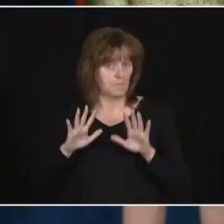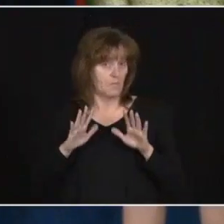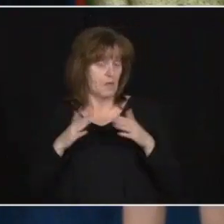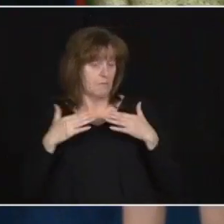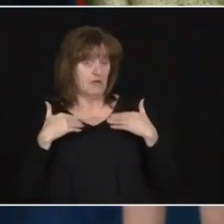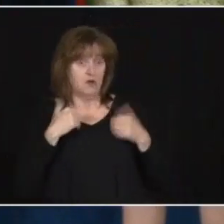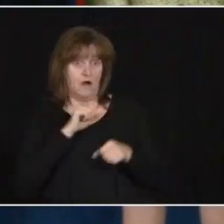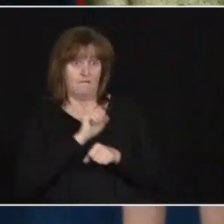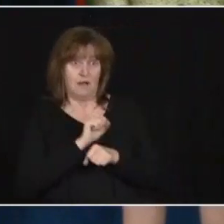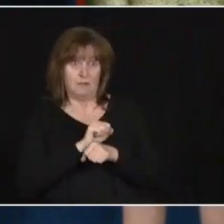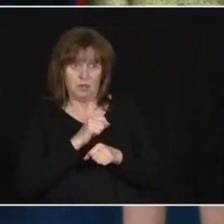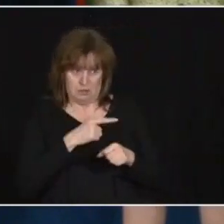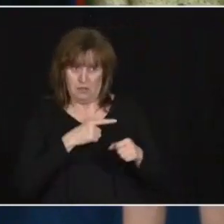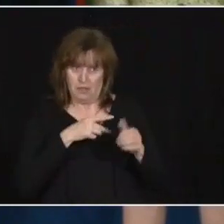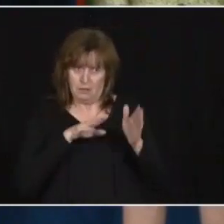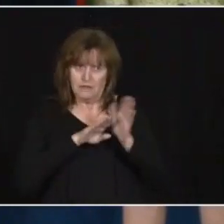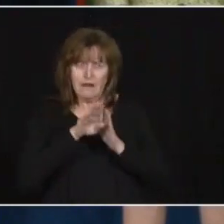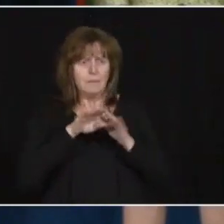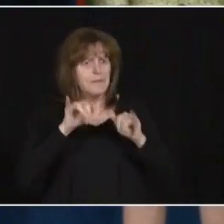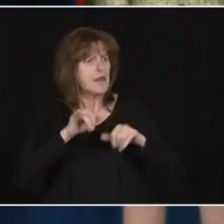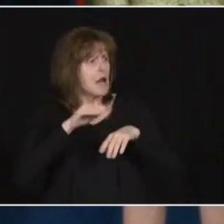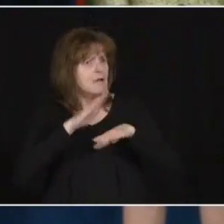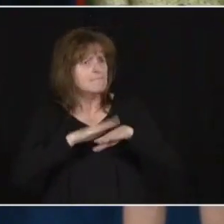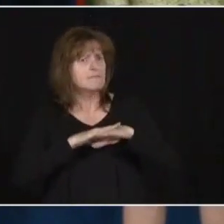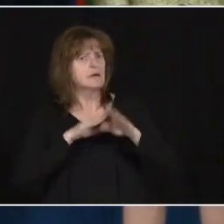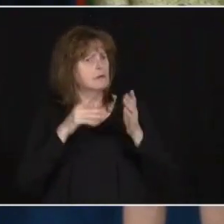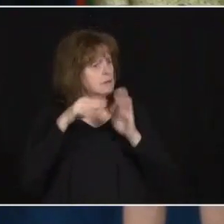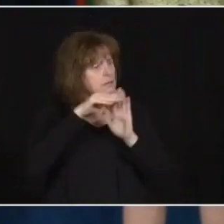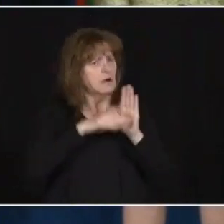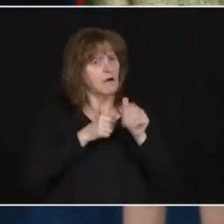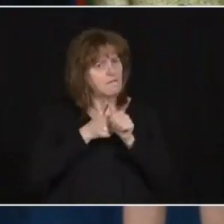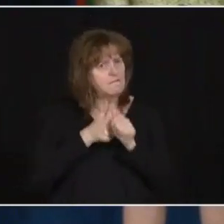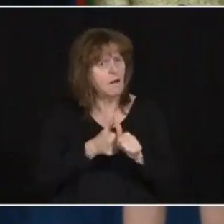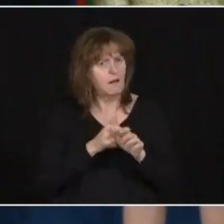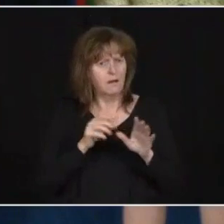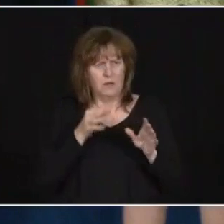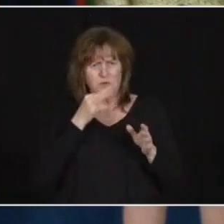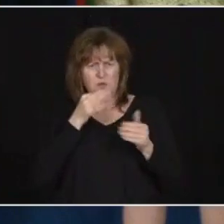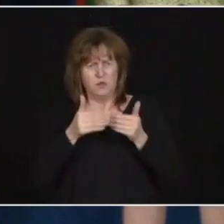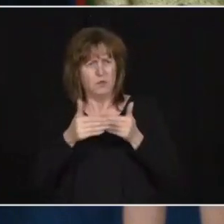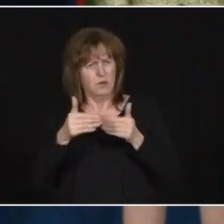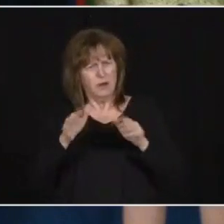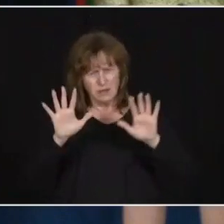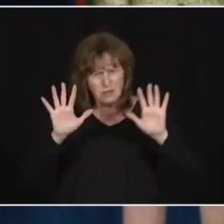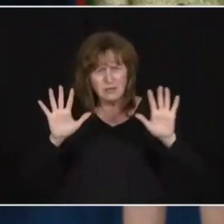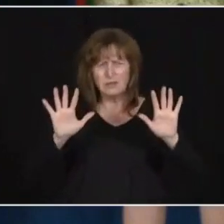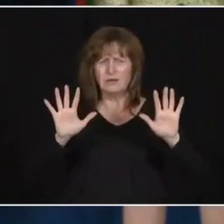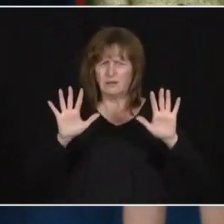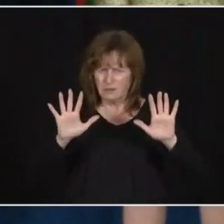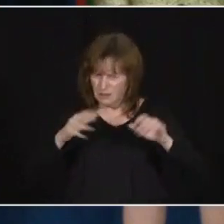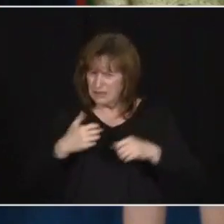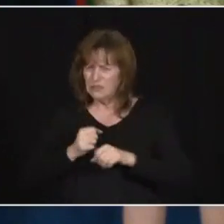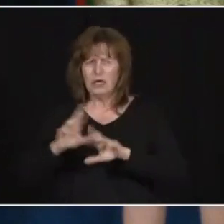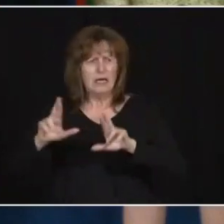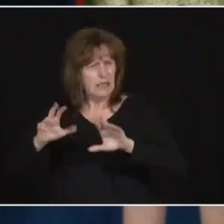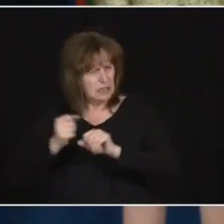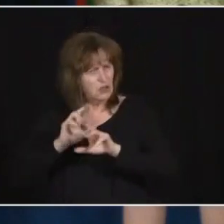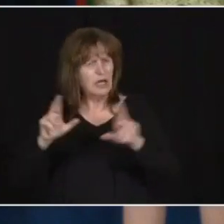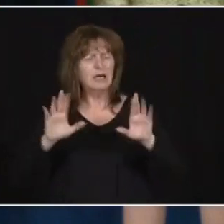I want companies to start getting ready. We're getting close. I'm giving you hope. We're getting close.